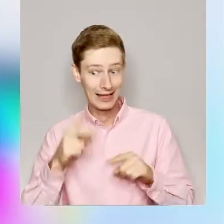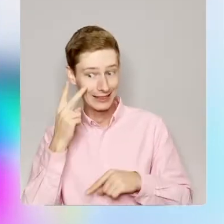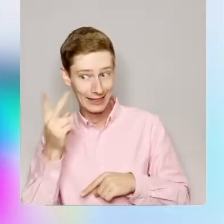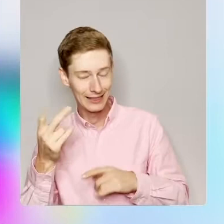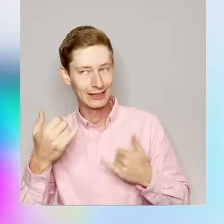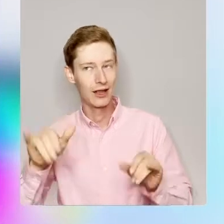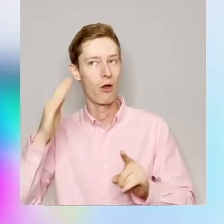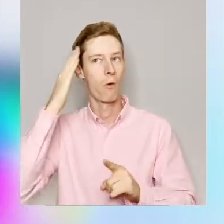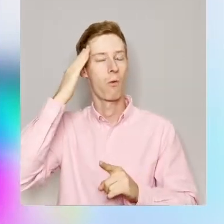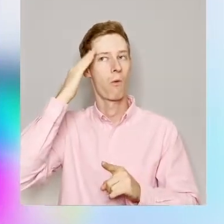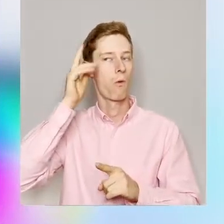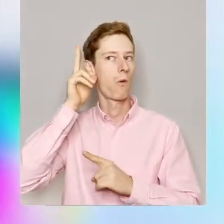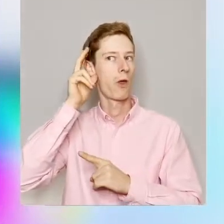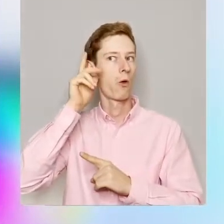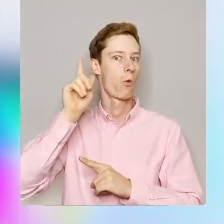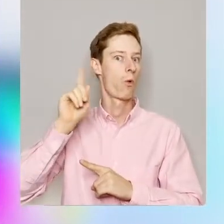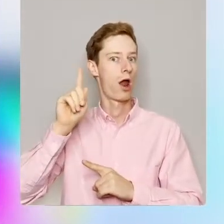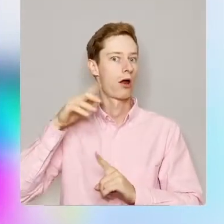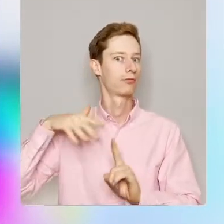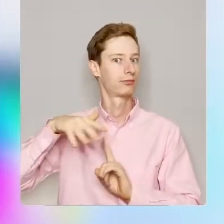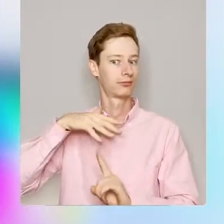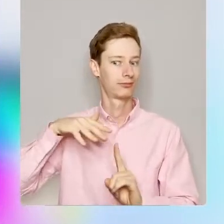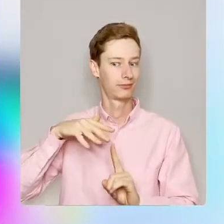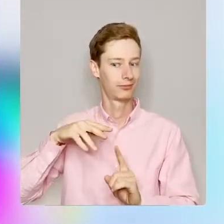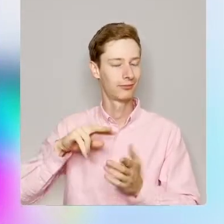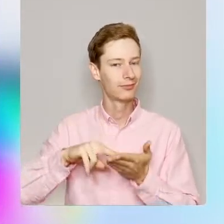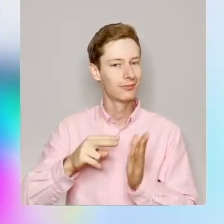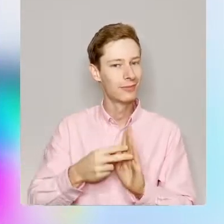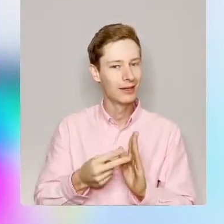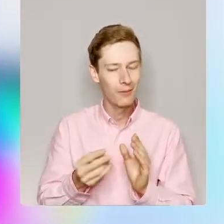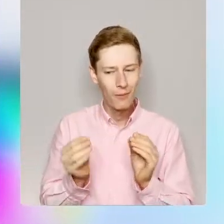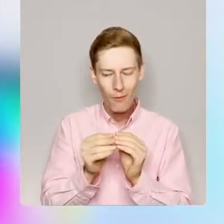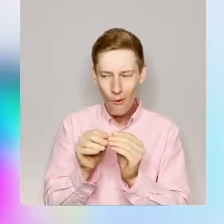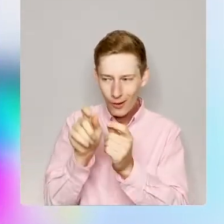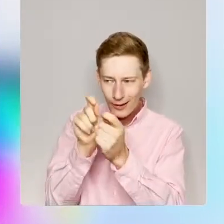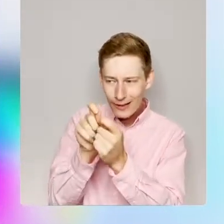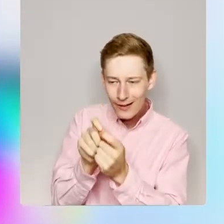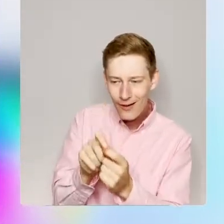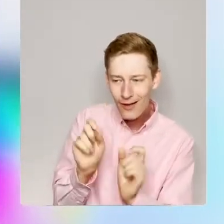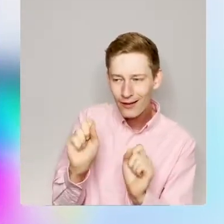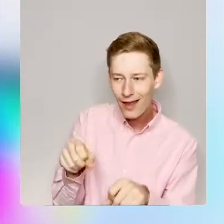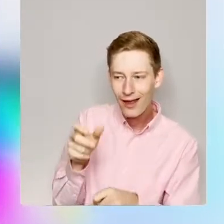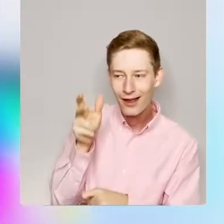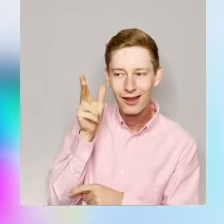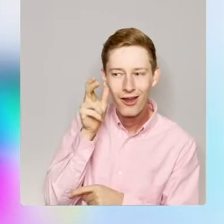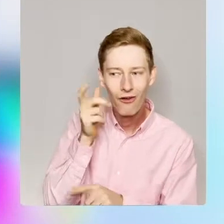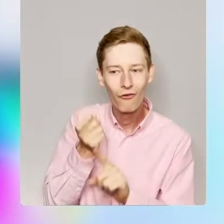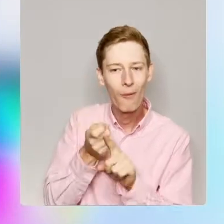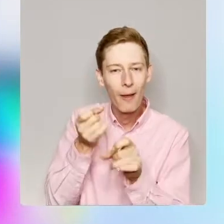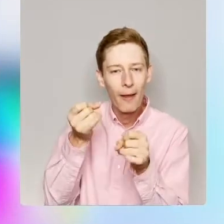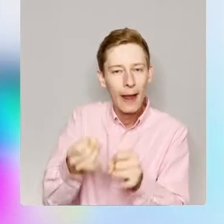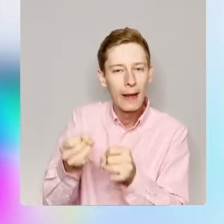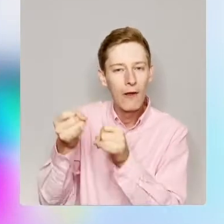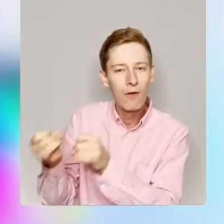This also makes the audio mix less cluttered, allowing people to hear more detail from individual sound sources,